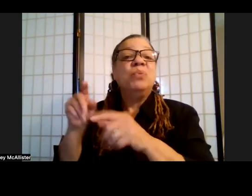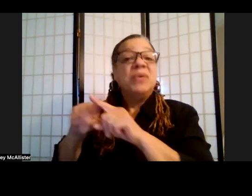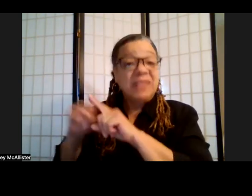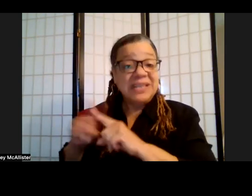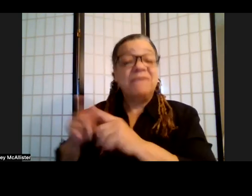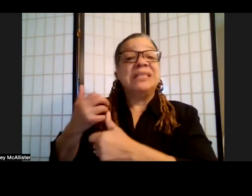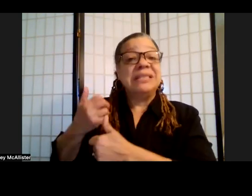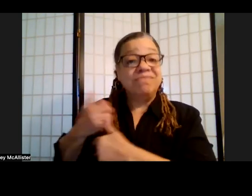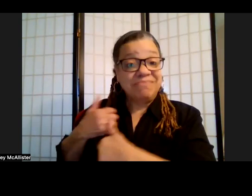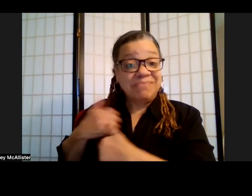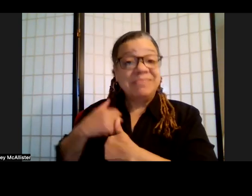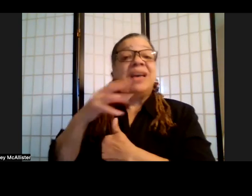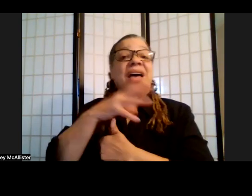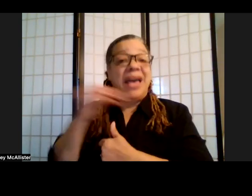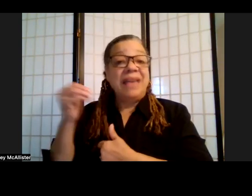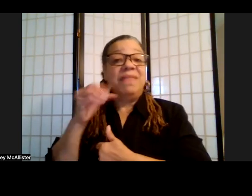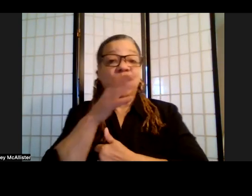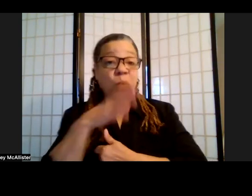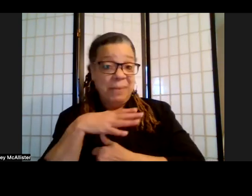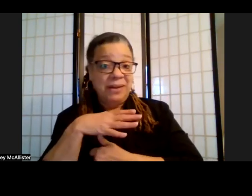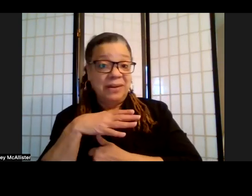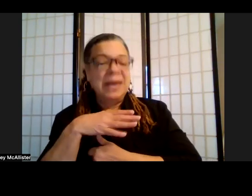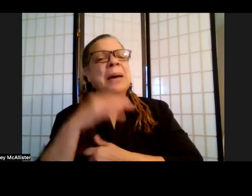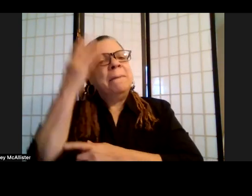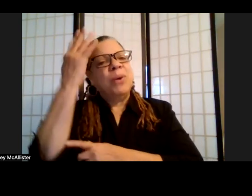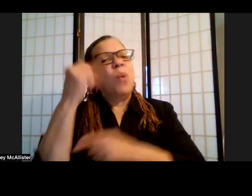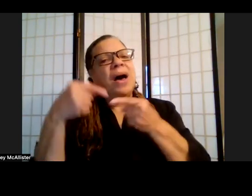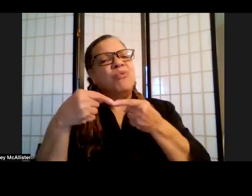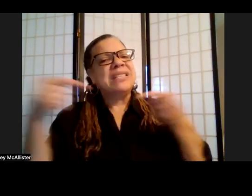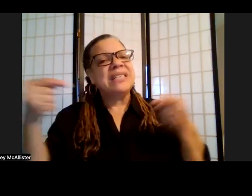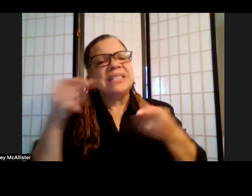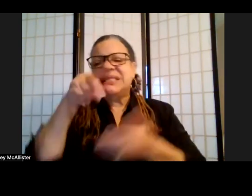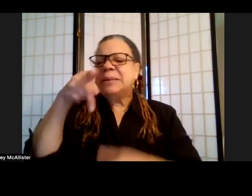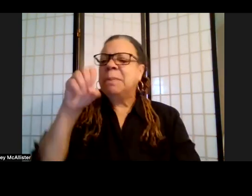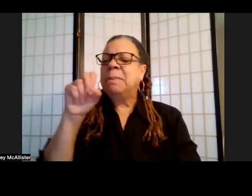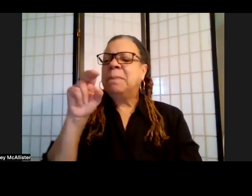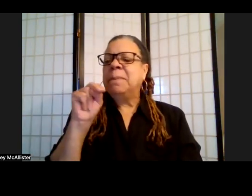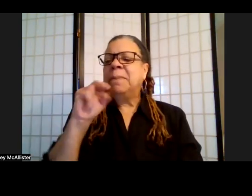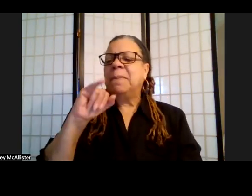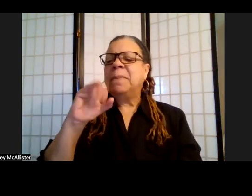This explained the spread of infection, but not the bacterial resistance. Holmes turned to the medicine that the doctors were giving to the women.